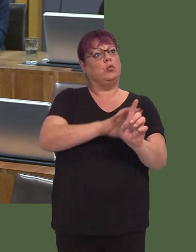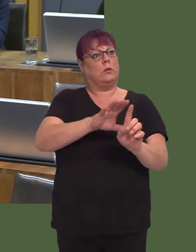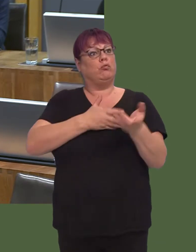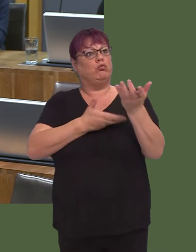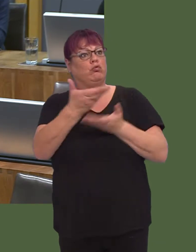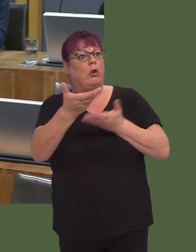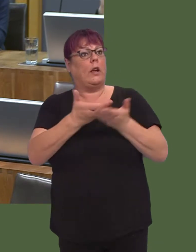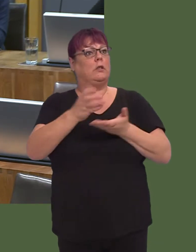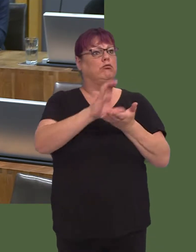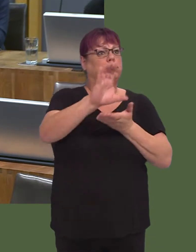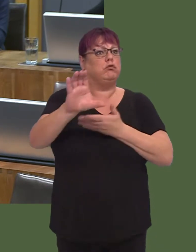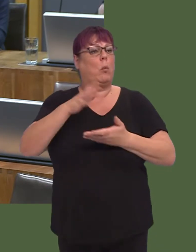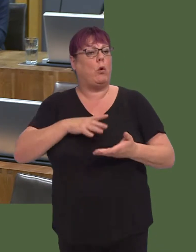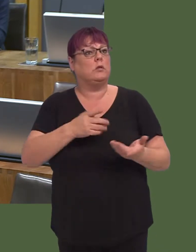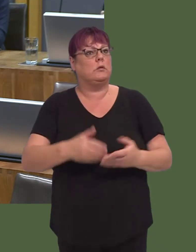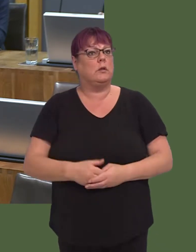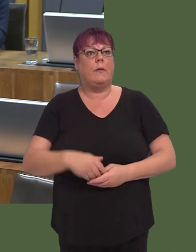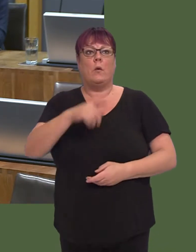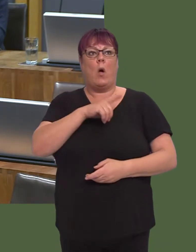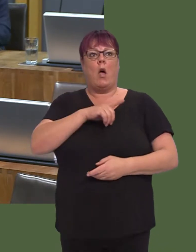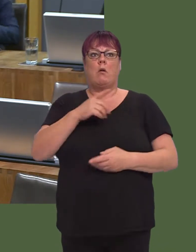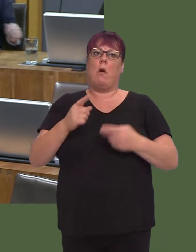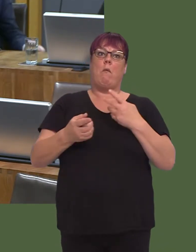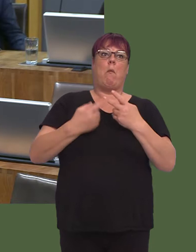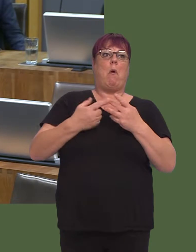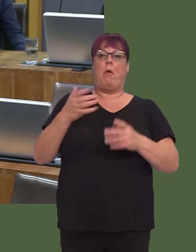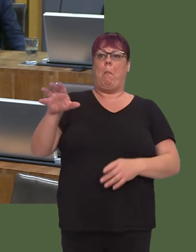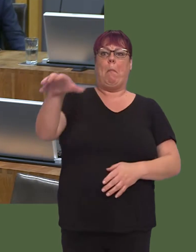markets elsewhere, which is why, of course, we've opened, and are in the process of opening,